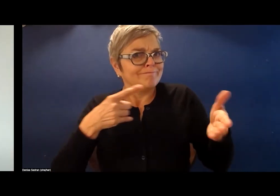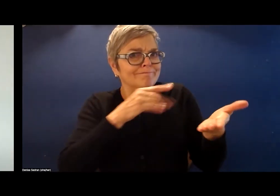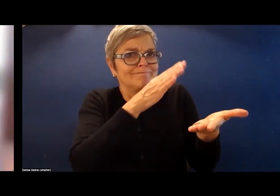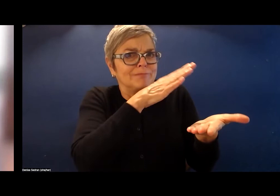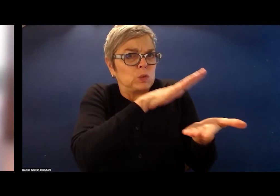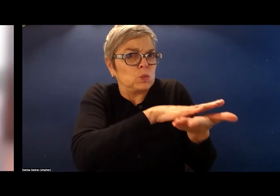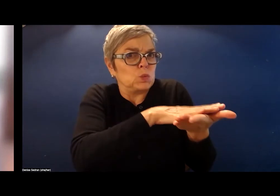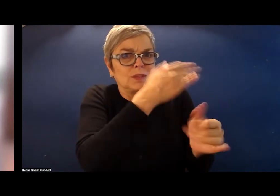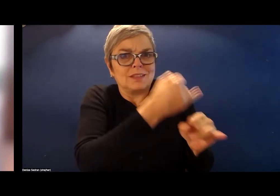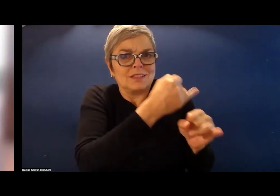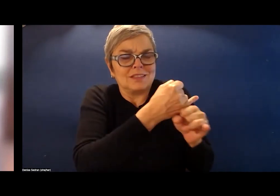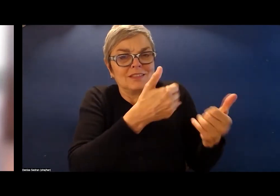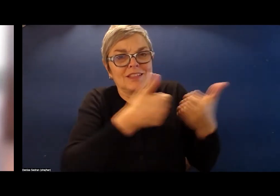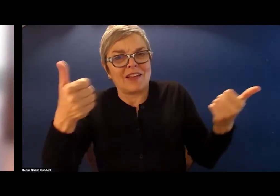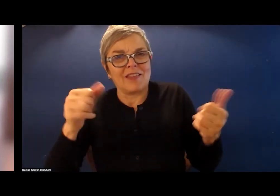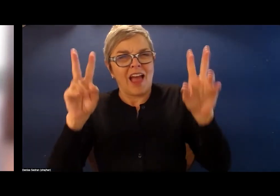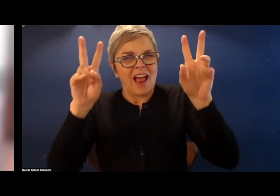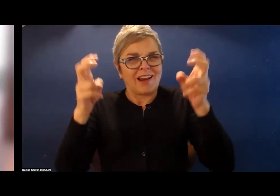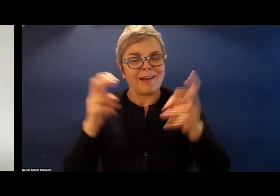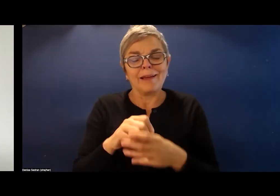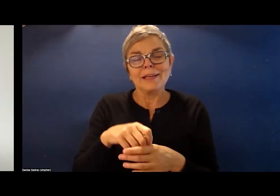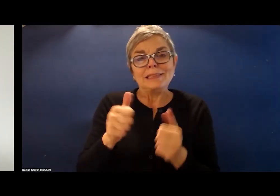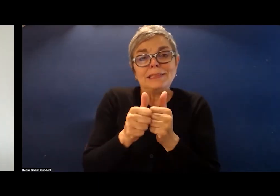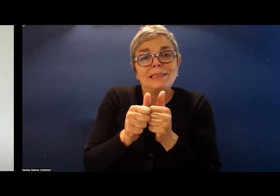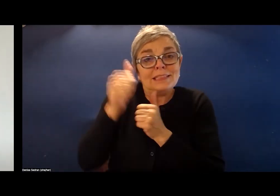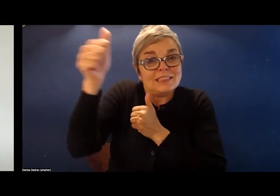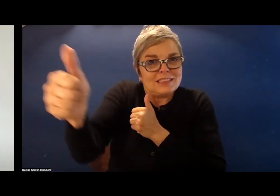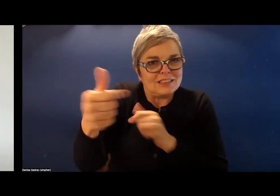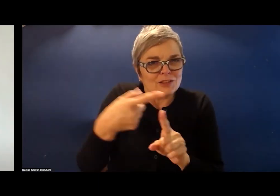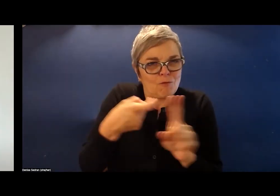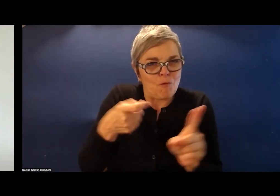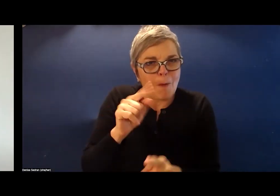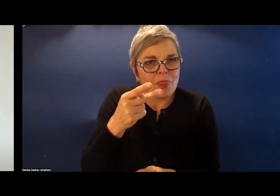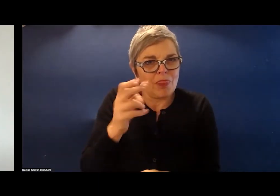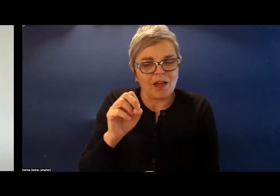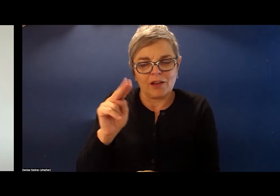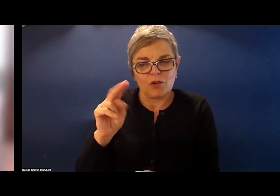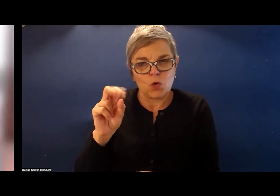It's true, that's the subtitle of our class.